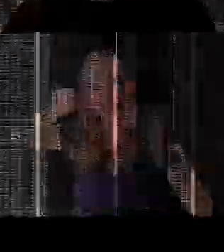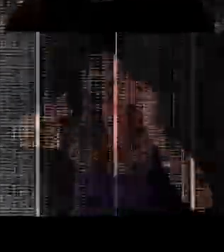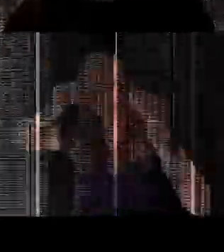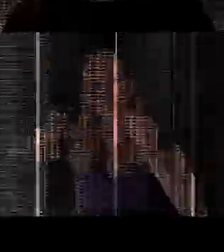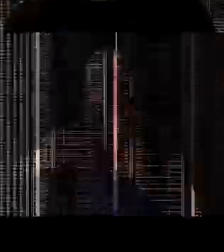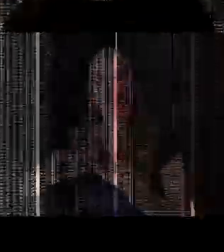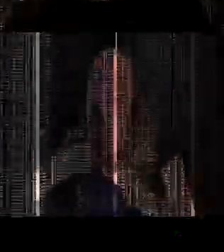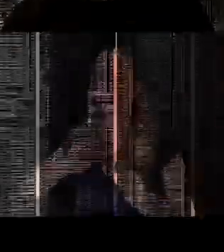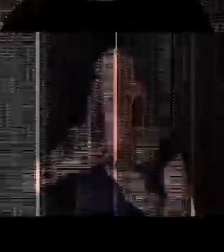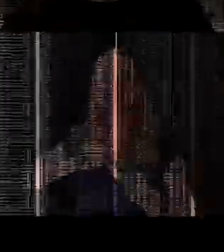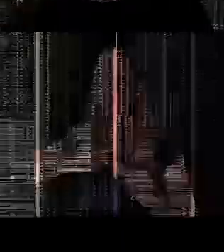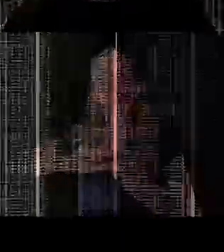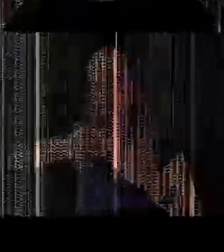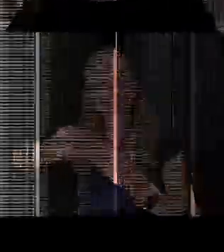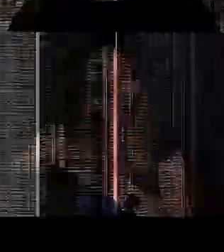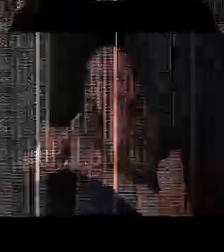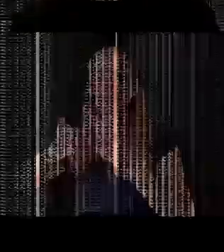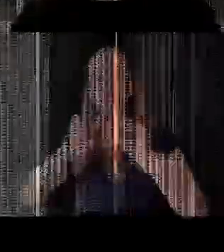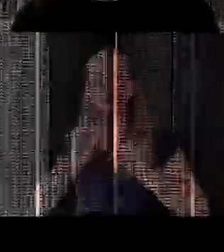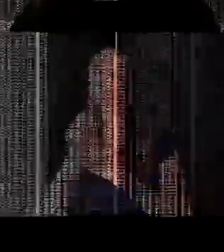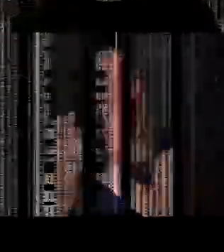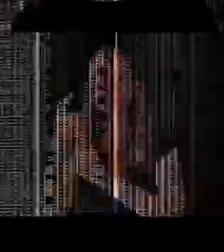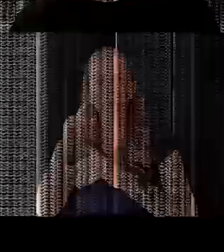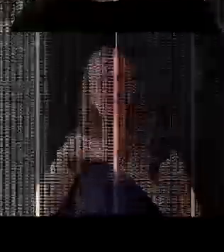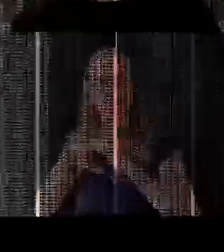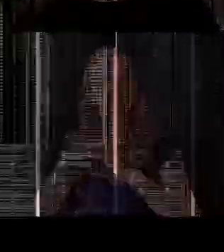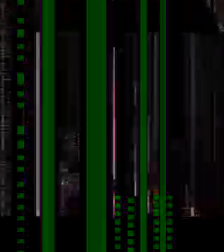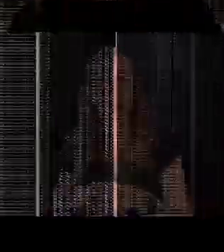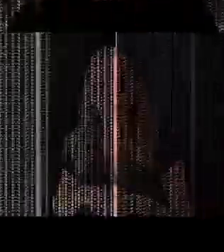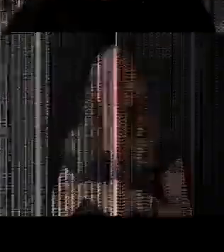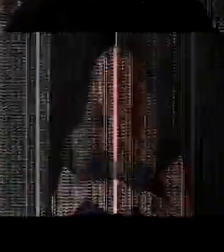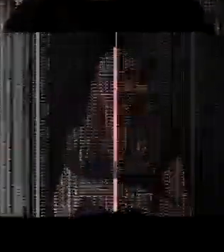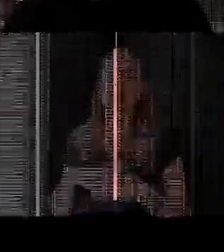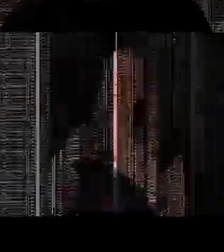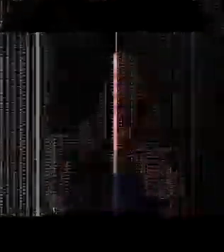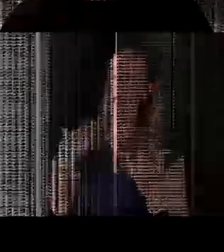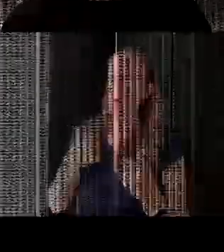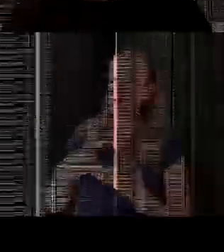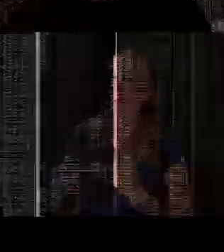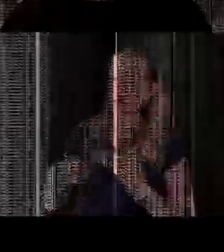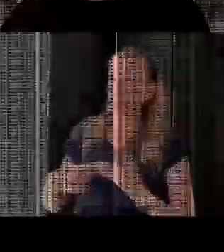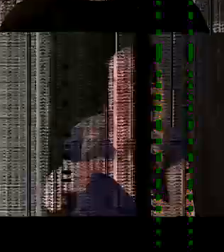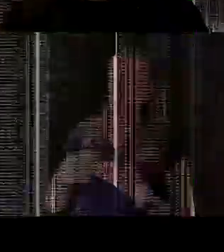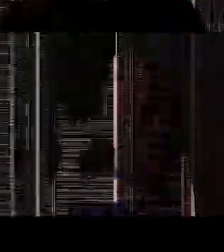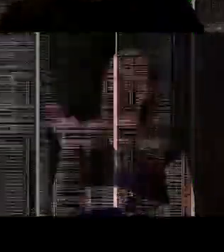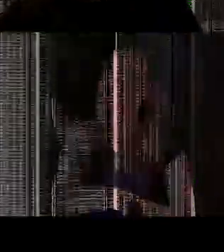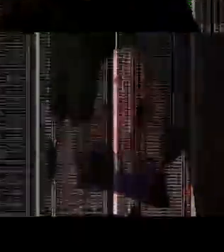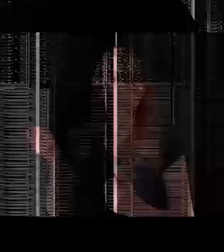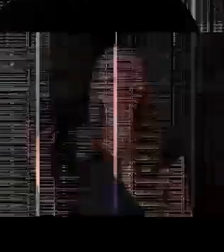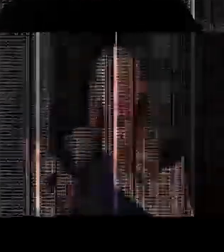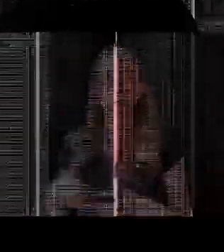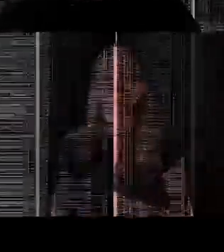more and different points of accessibility. Now I have talked a lot and I would like to leave you